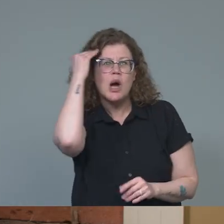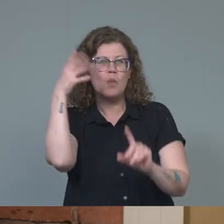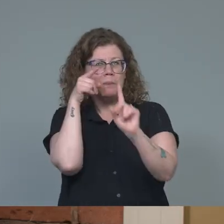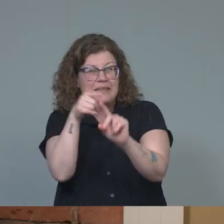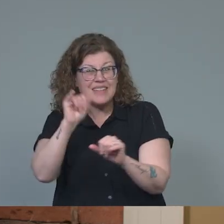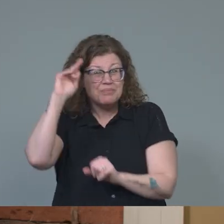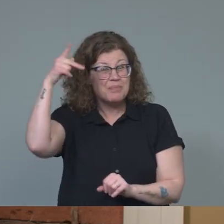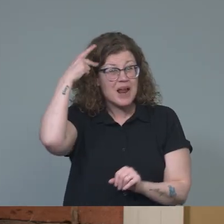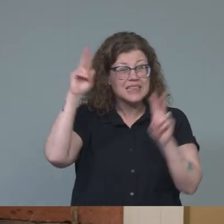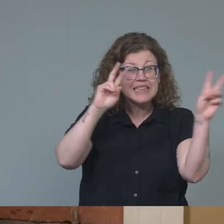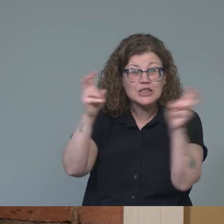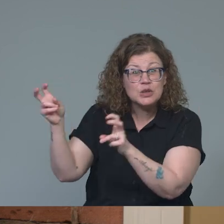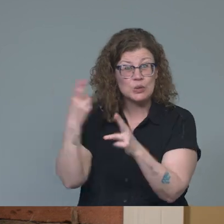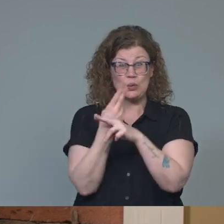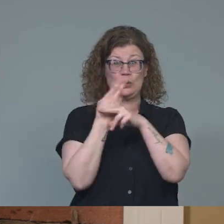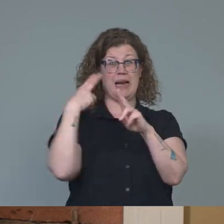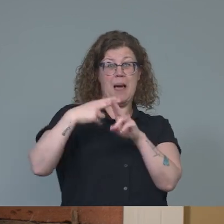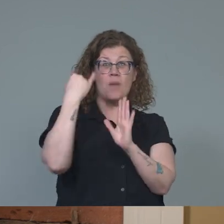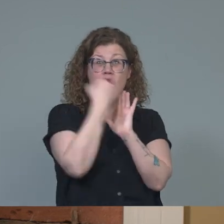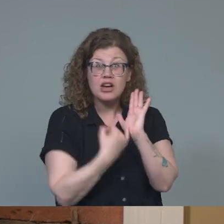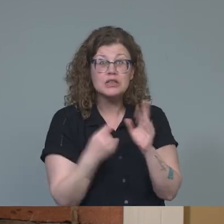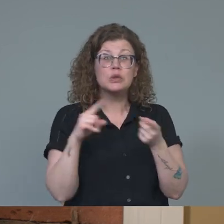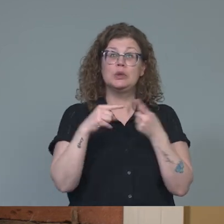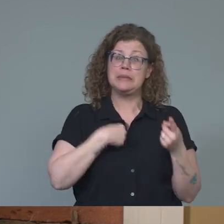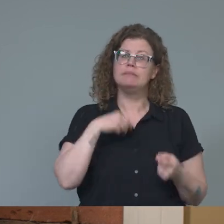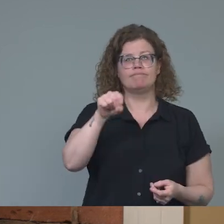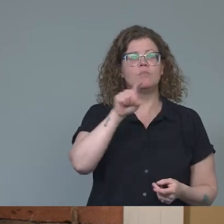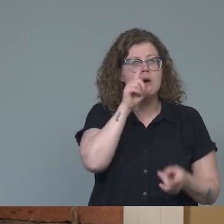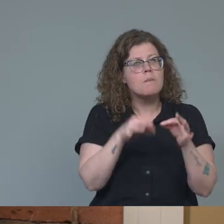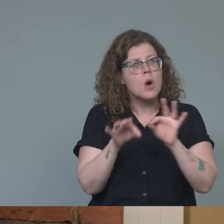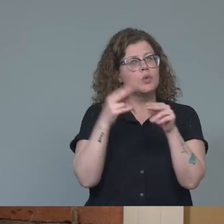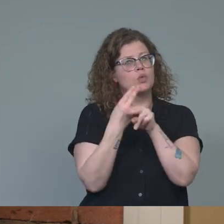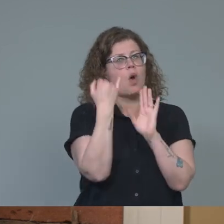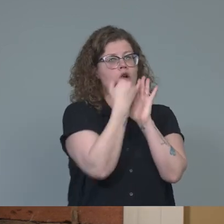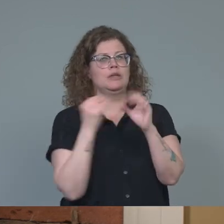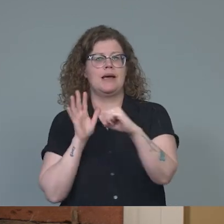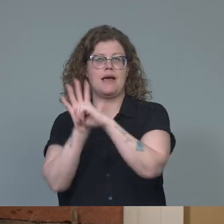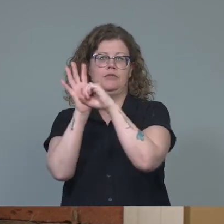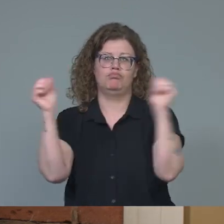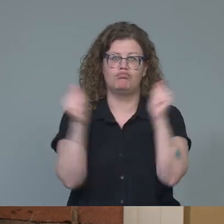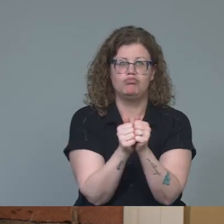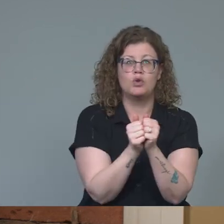thank you Sharon Stevens for that. It's a way of actually really actively getting